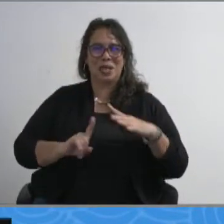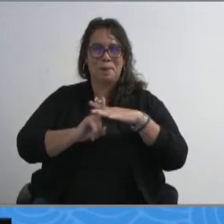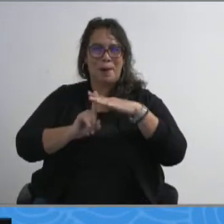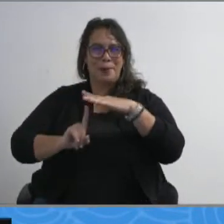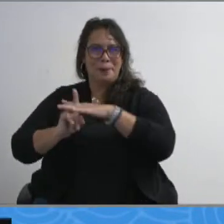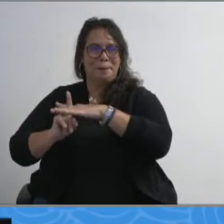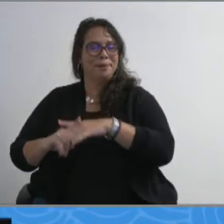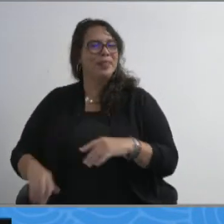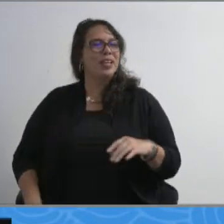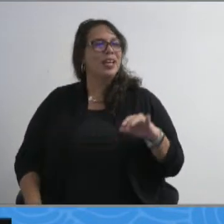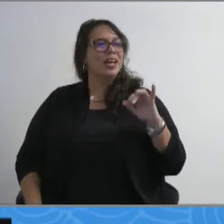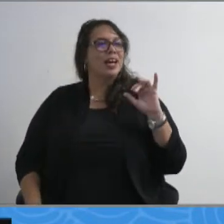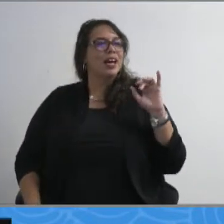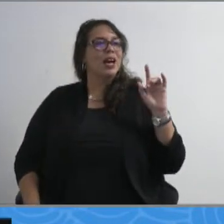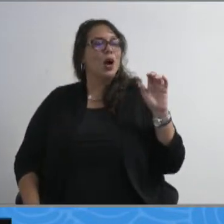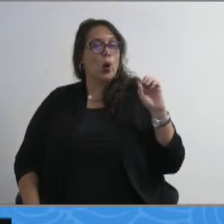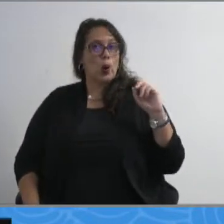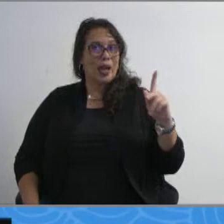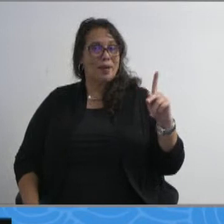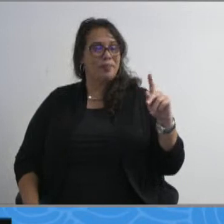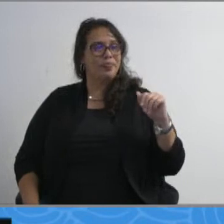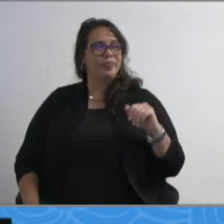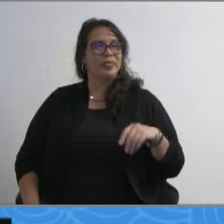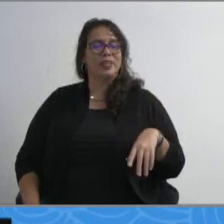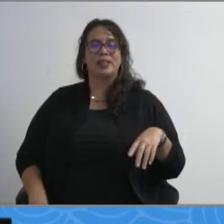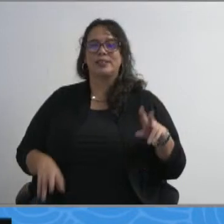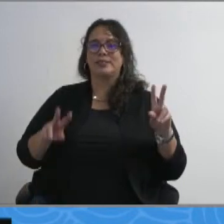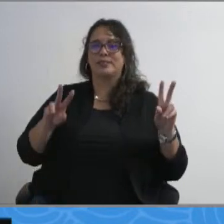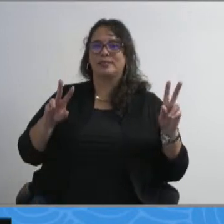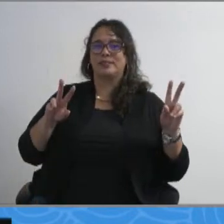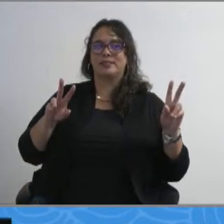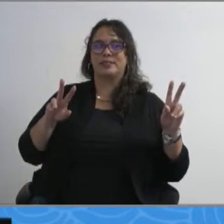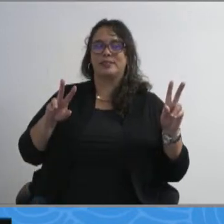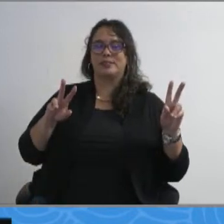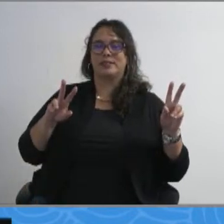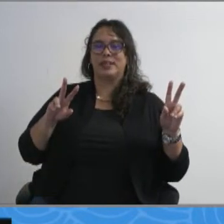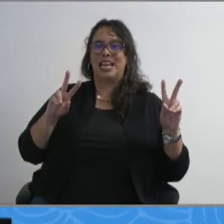That part, the Title I, Educator Equity,